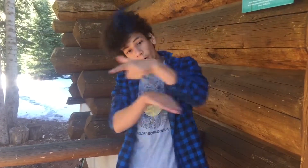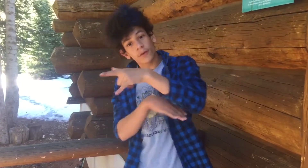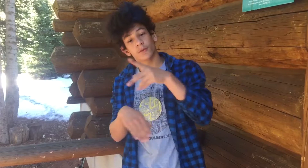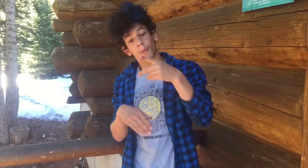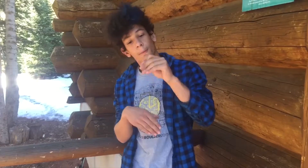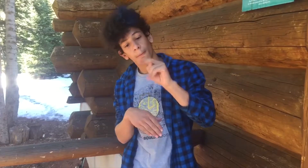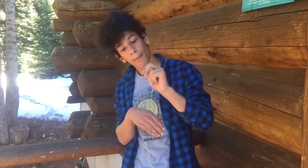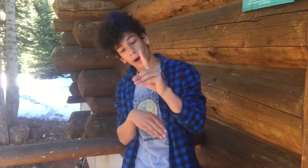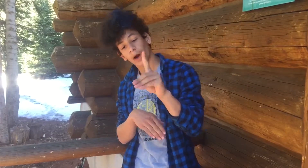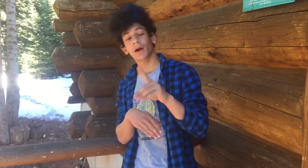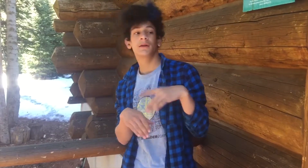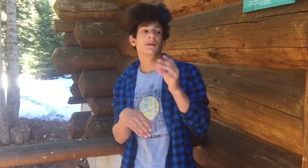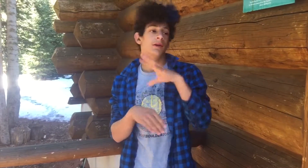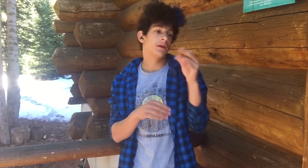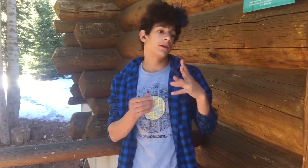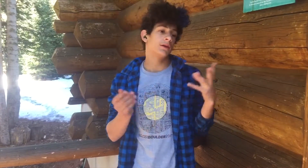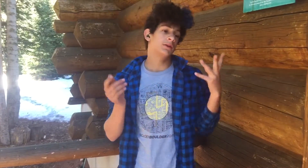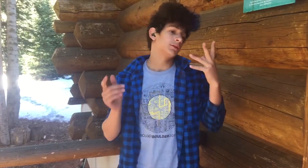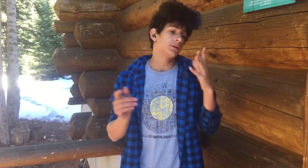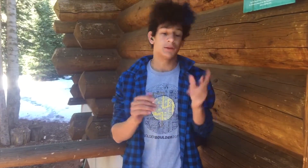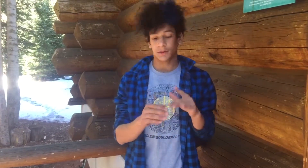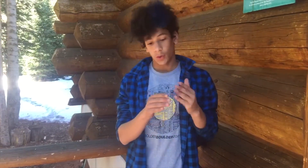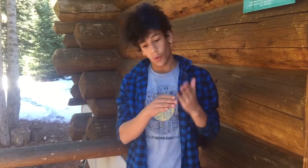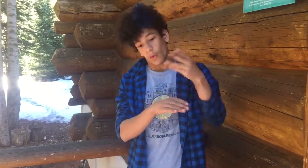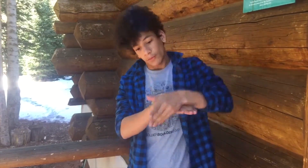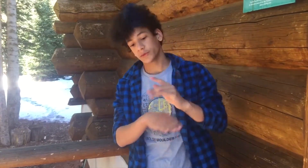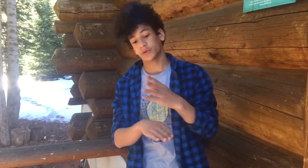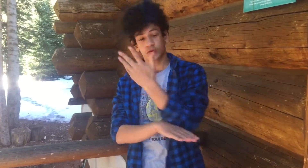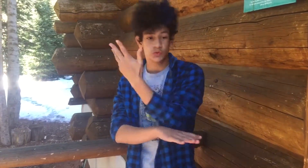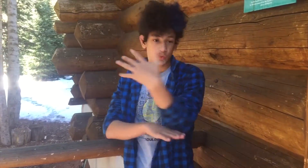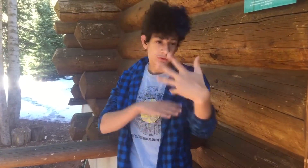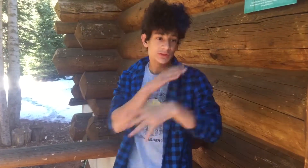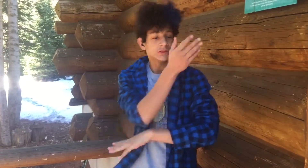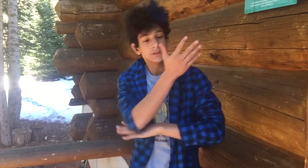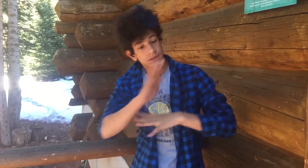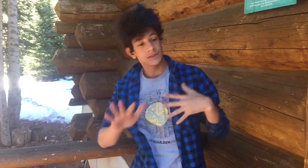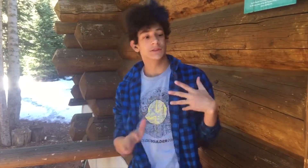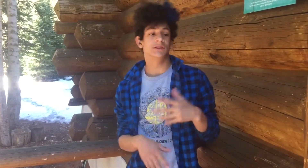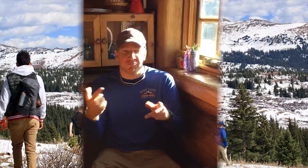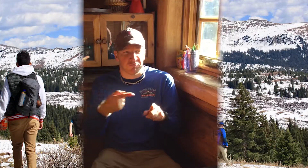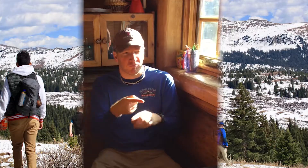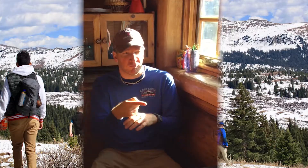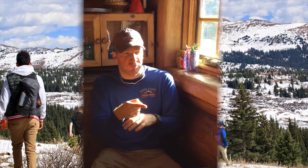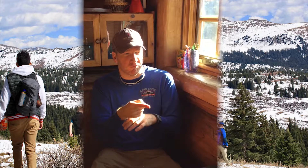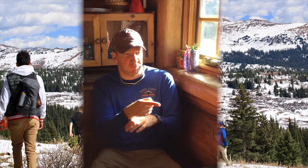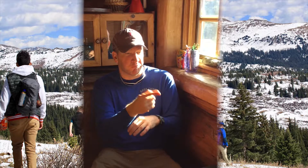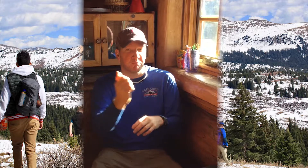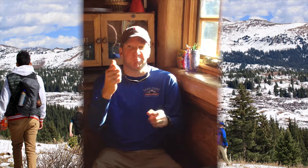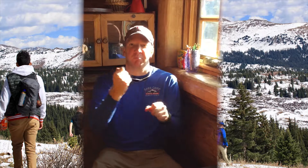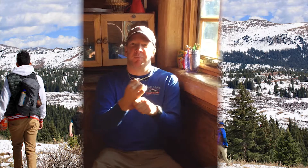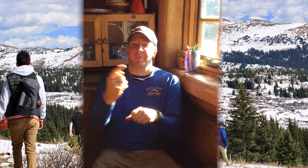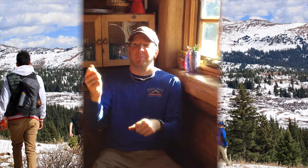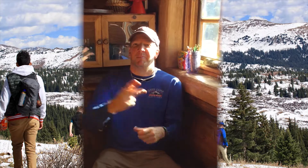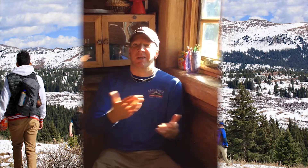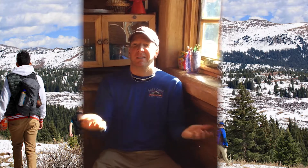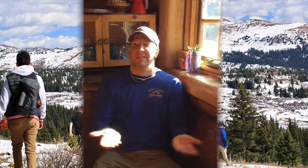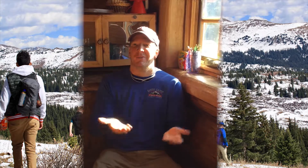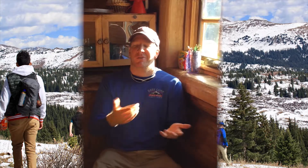We had to cross a pond. We had to scale some logs. We kept going and we made it back here.